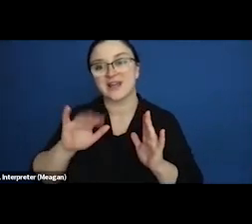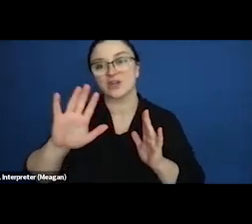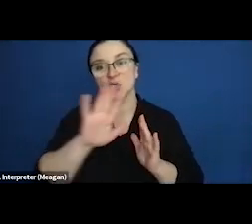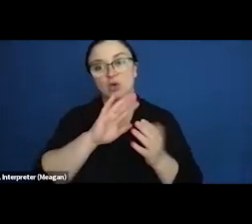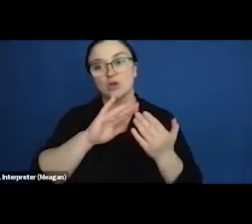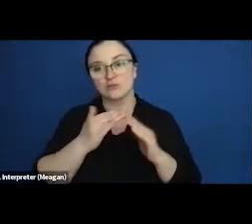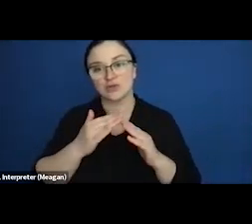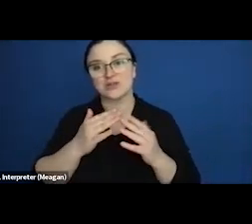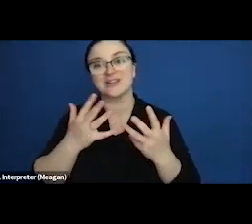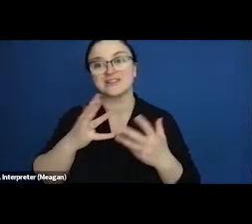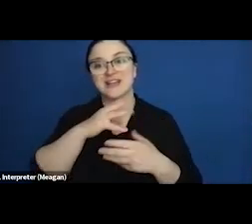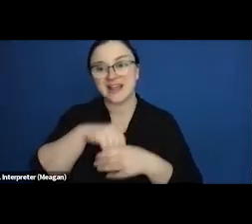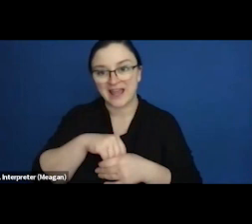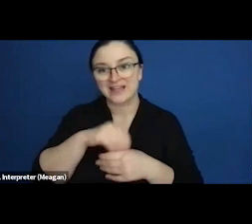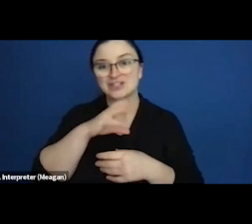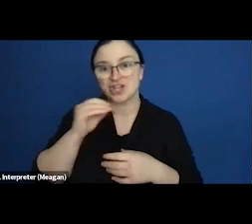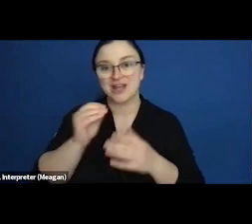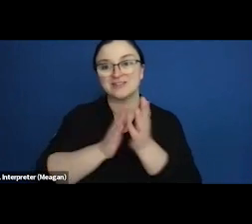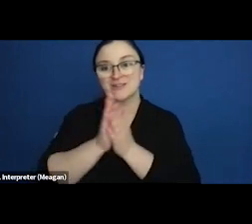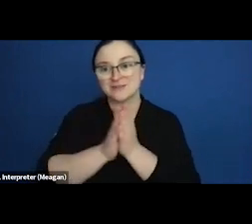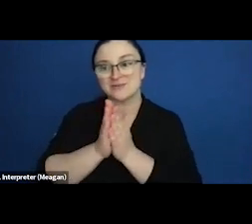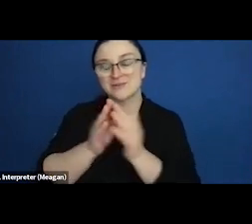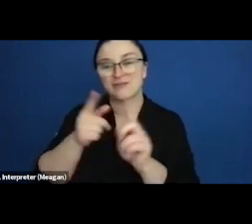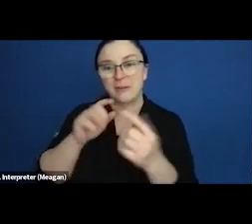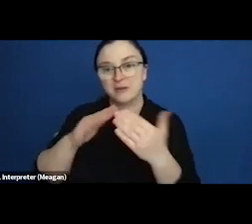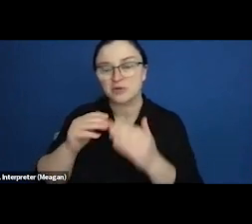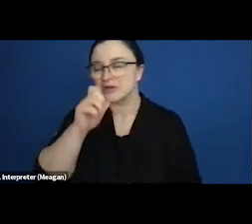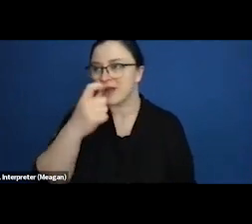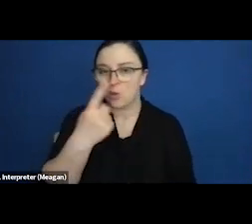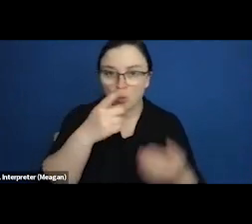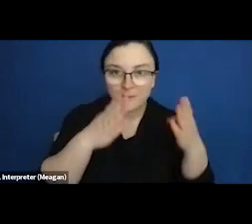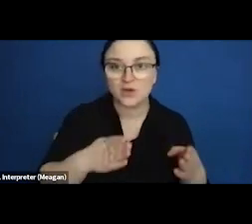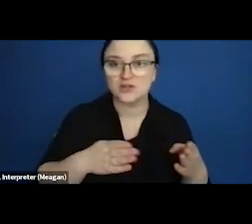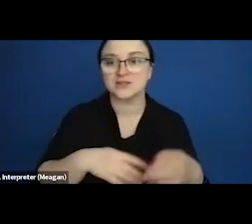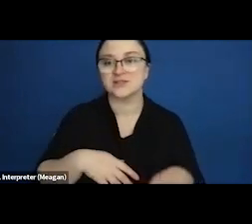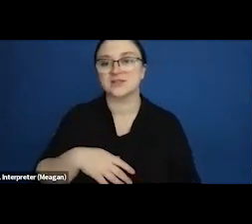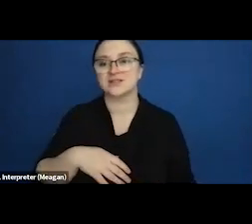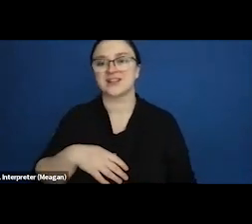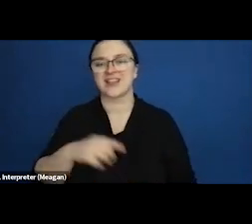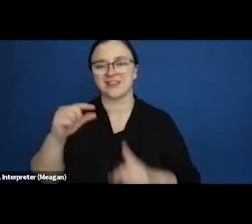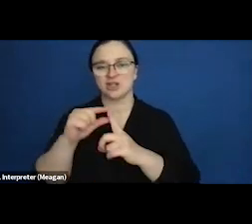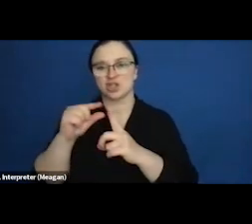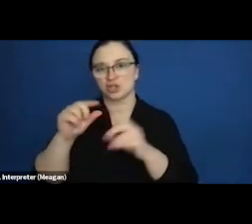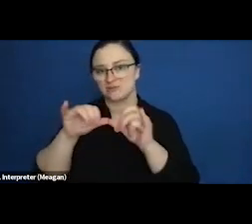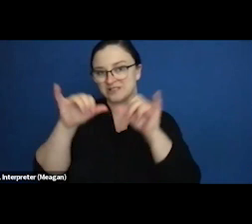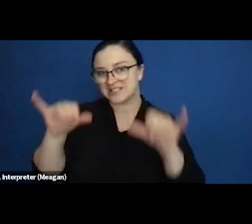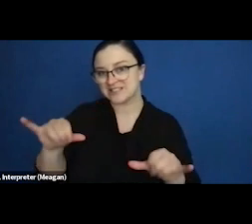and is community-driven, is not driven by one person. The term system means a collective body